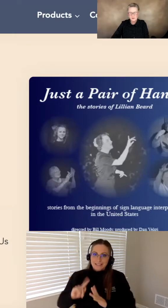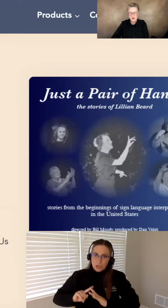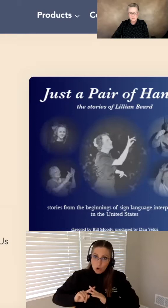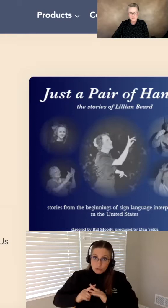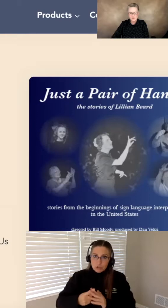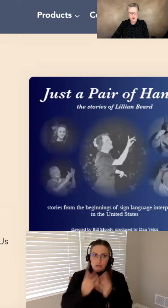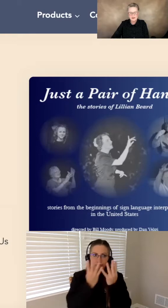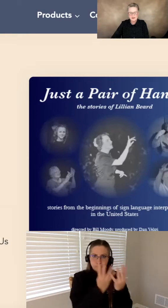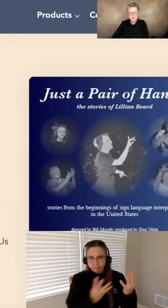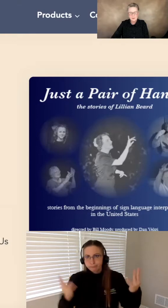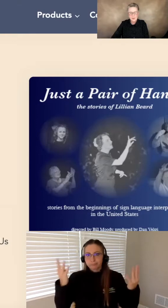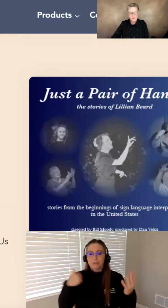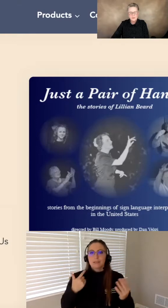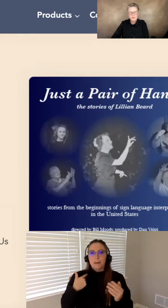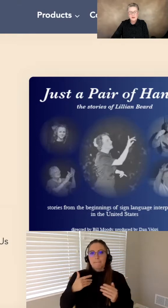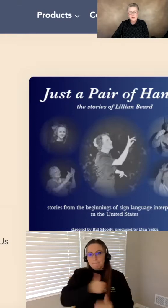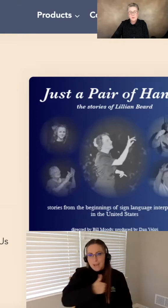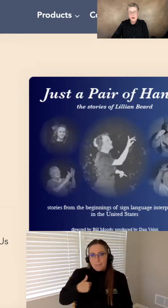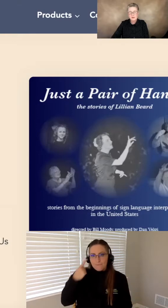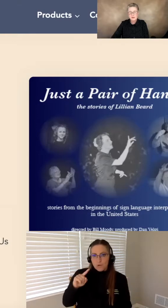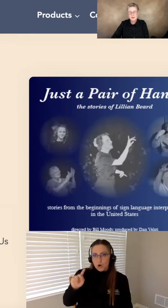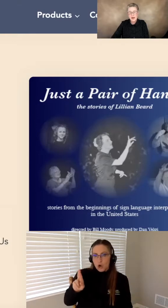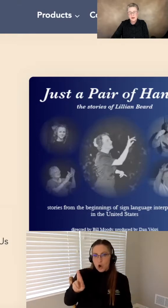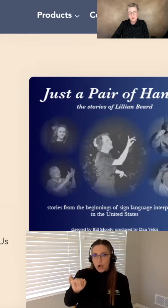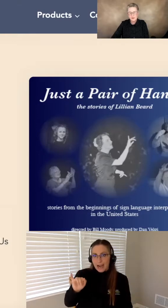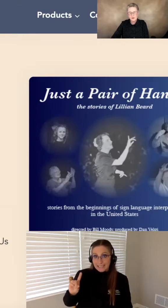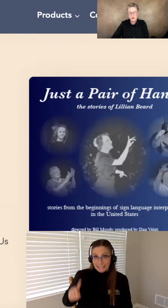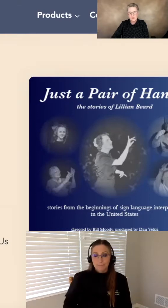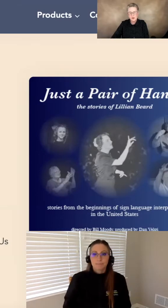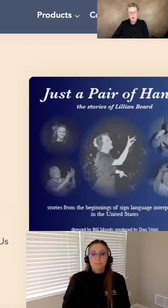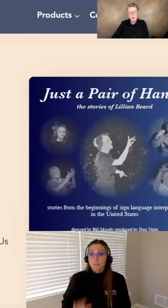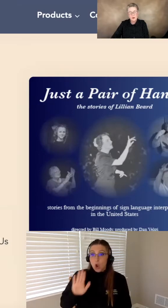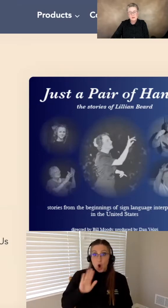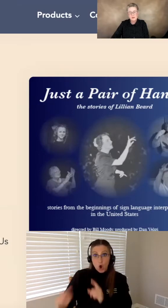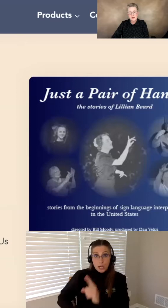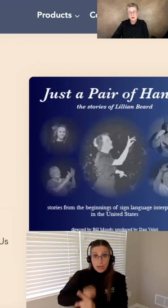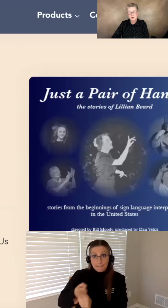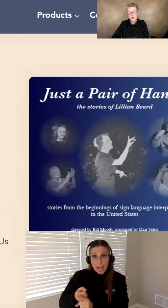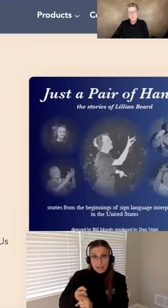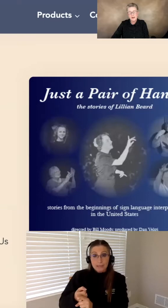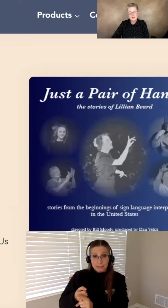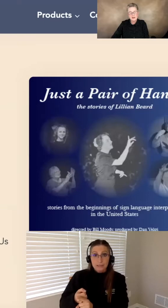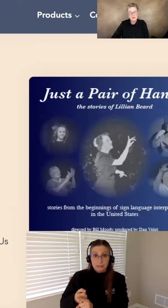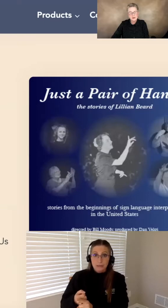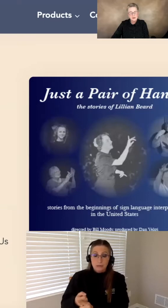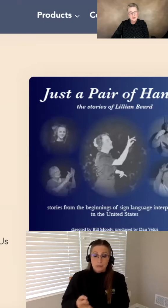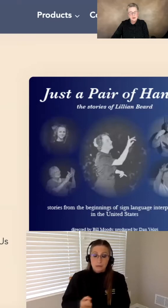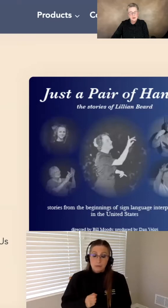members of RID, now the impact that she had on people was quite amazing so